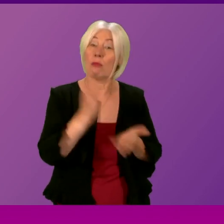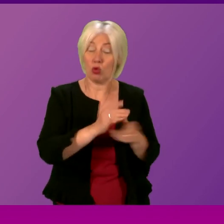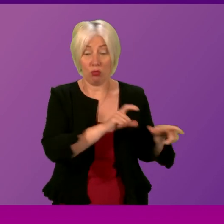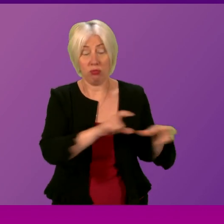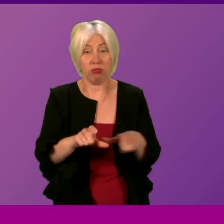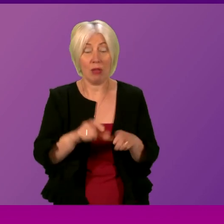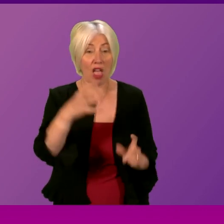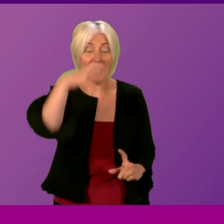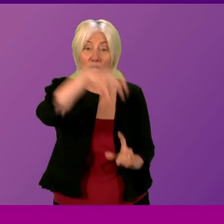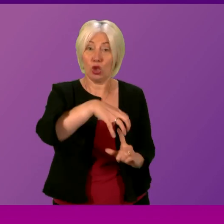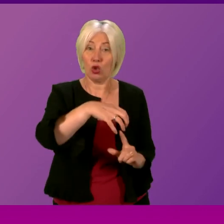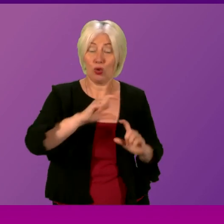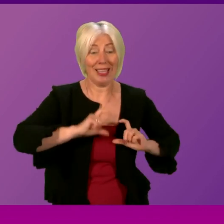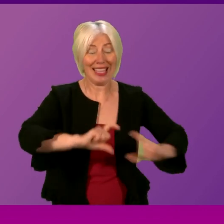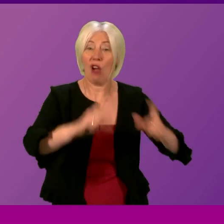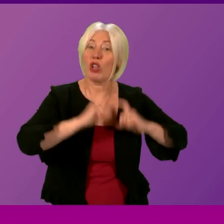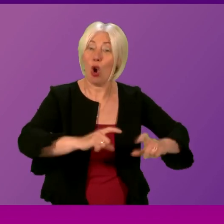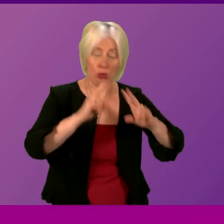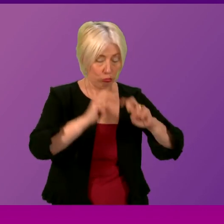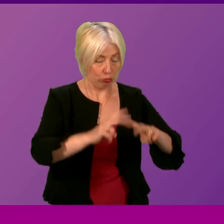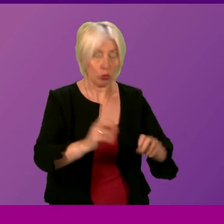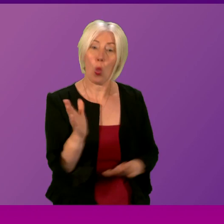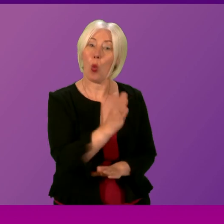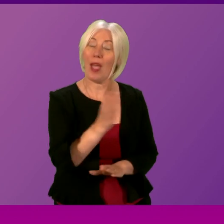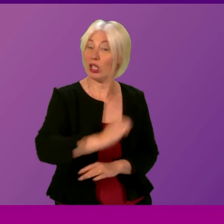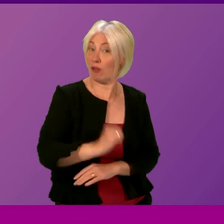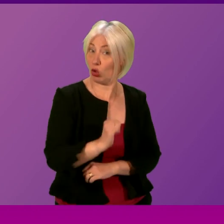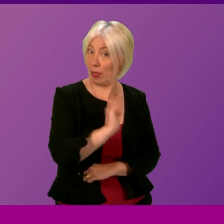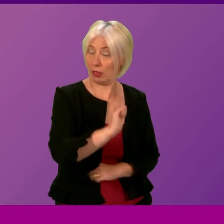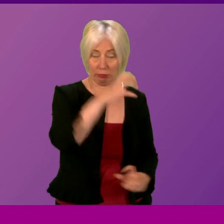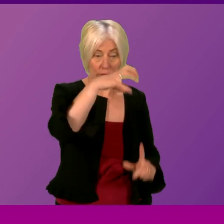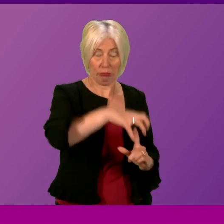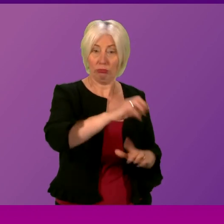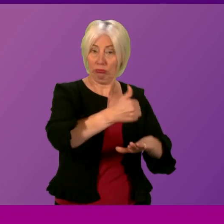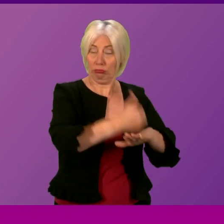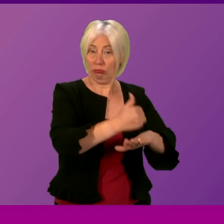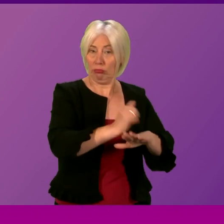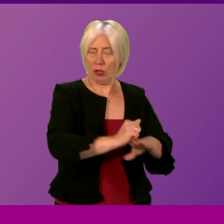continues its research in the west of Scotland. It is recognised internationally for its quality,